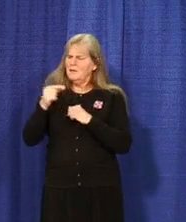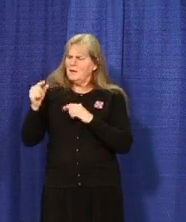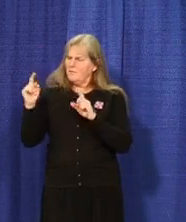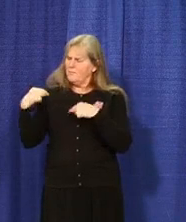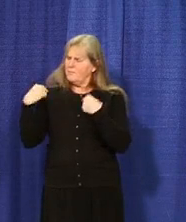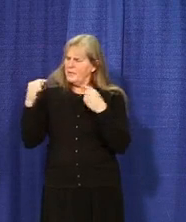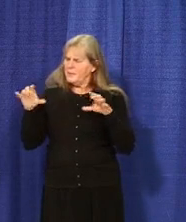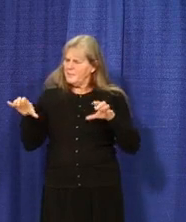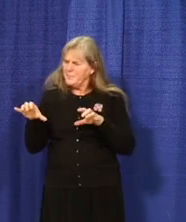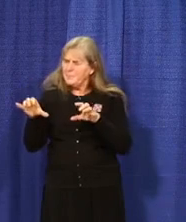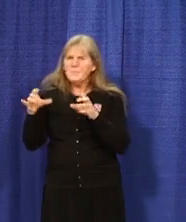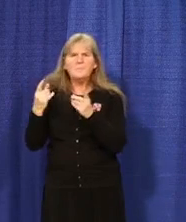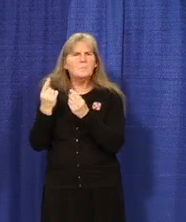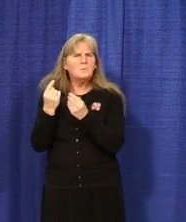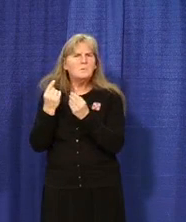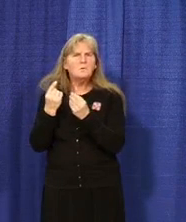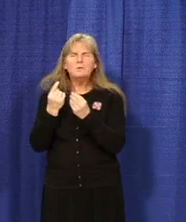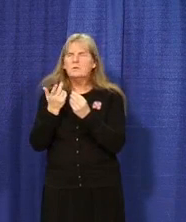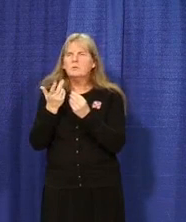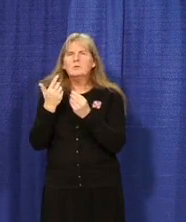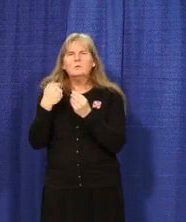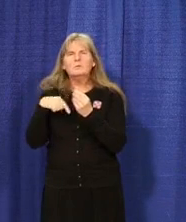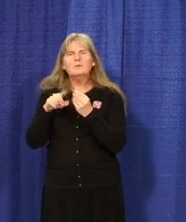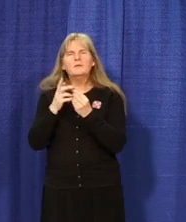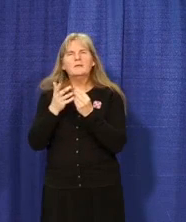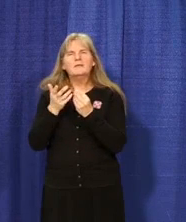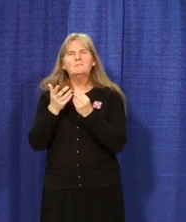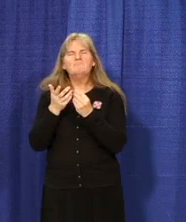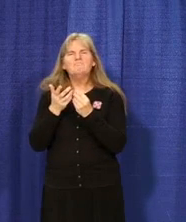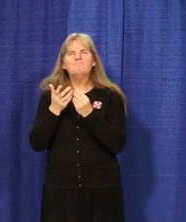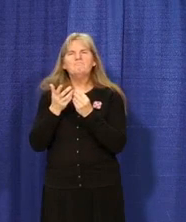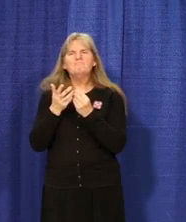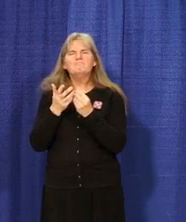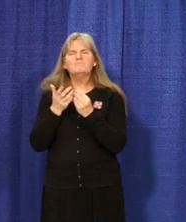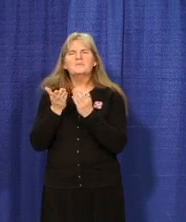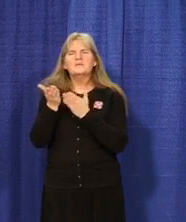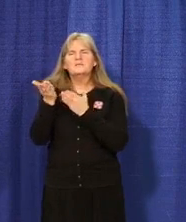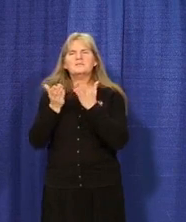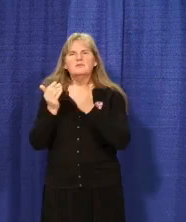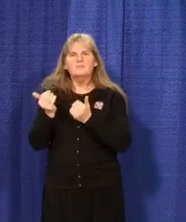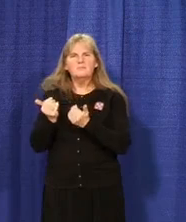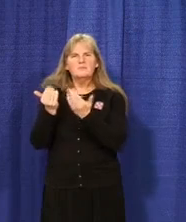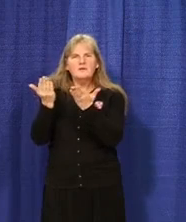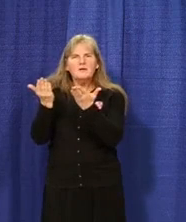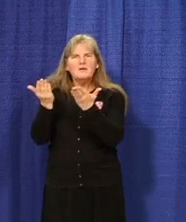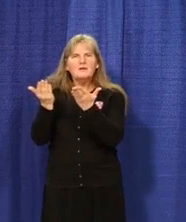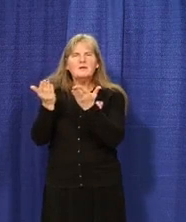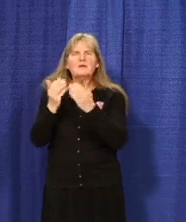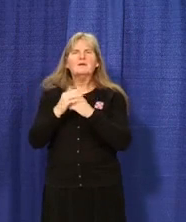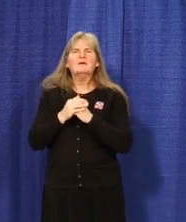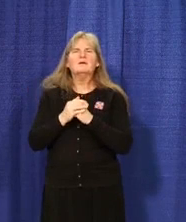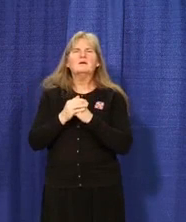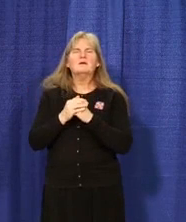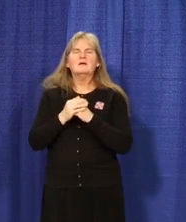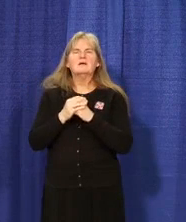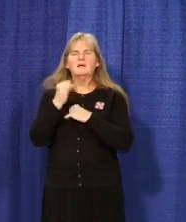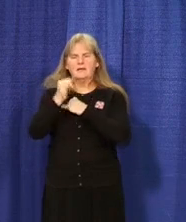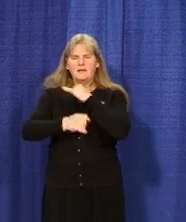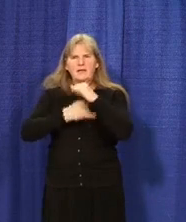ensuring that we have reached out to service providers, the international timekeepers, and